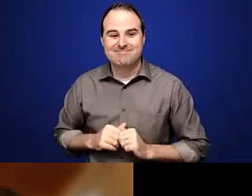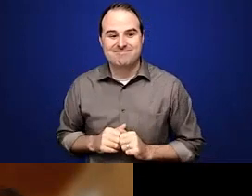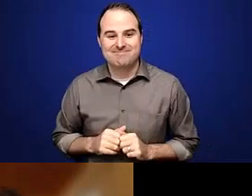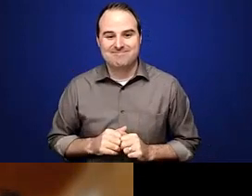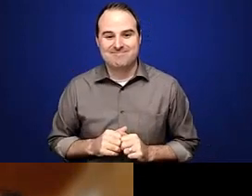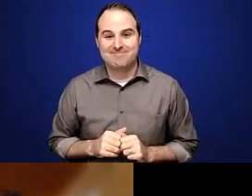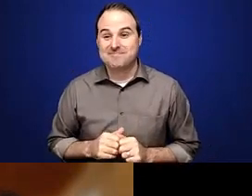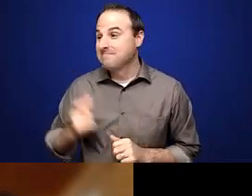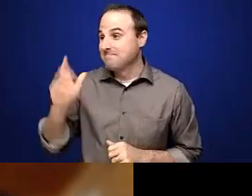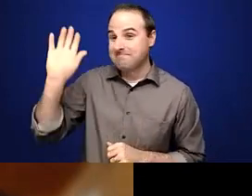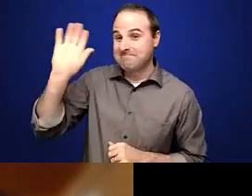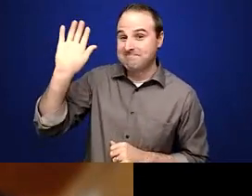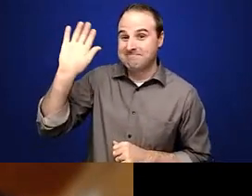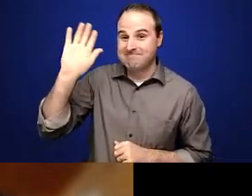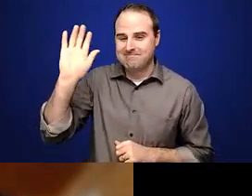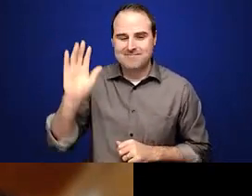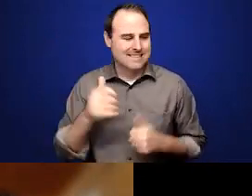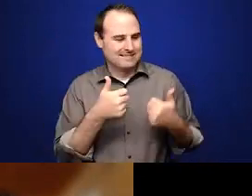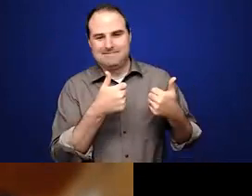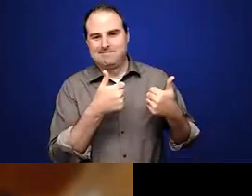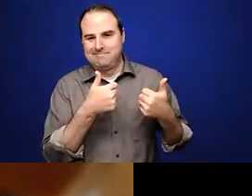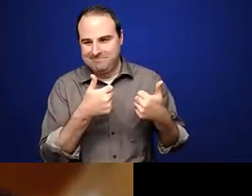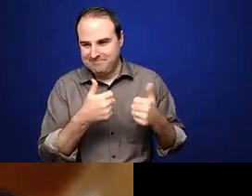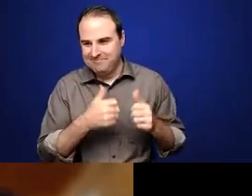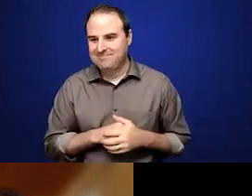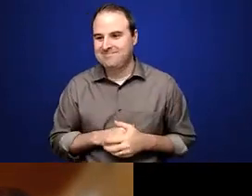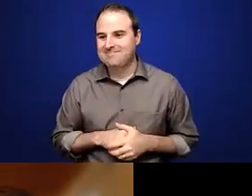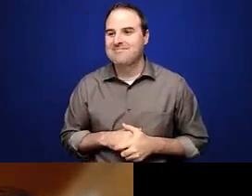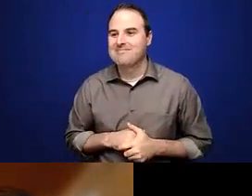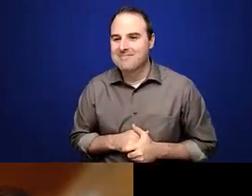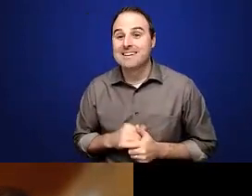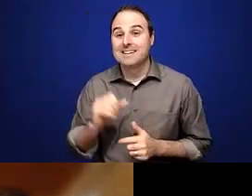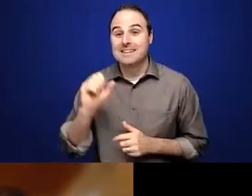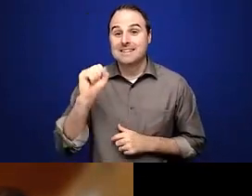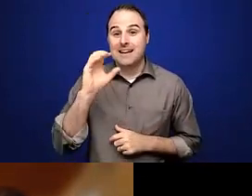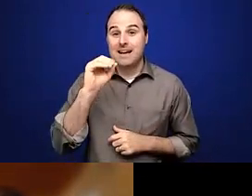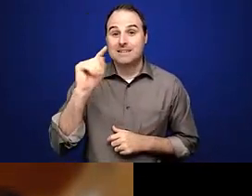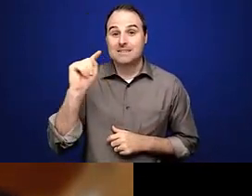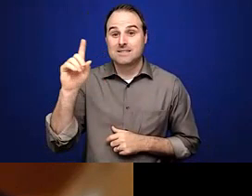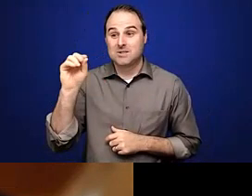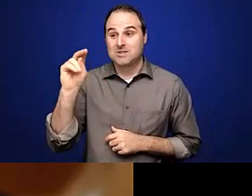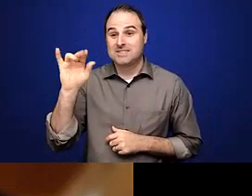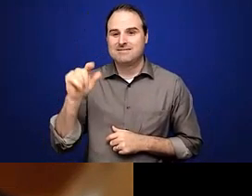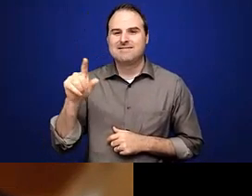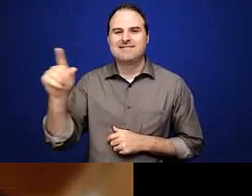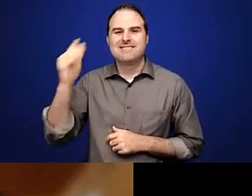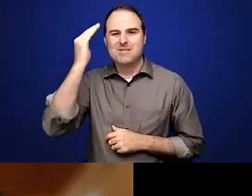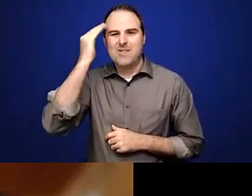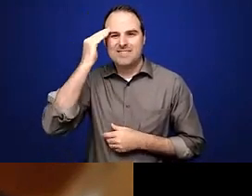Hi, everyone. Excellent. And Scott Donia is a knowledge exchange lead at Praxis Spinal